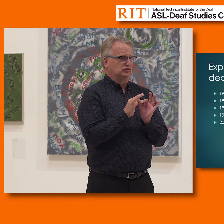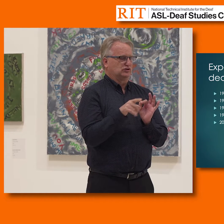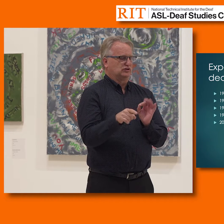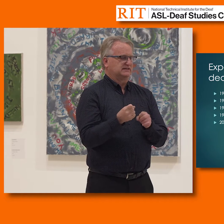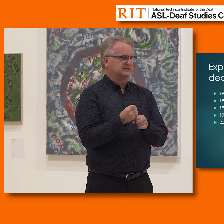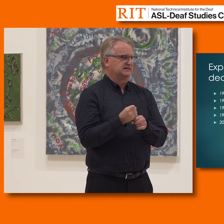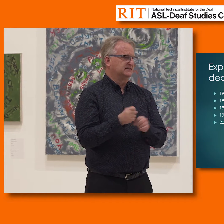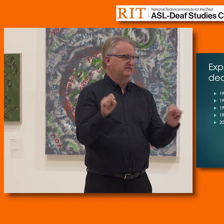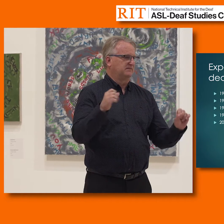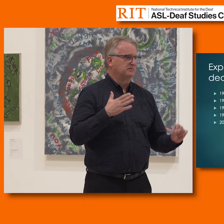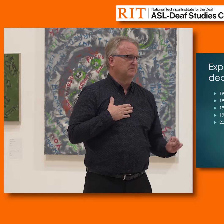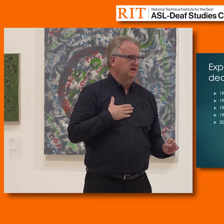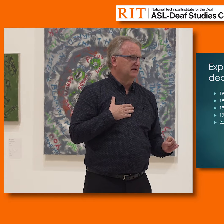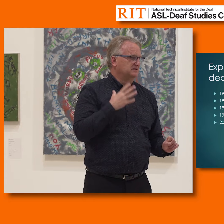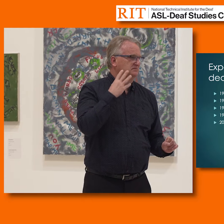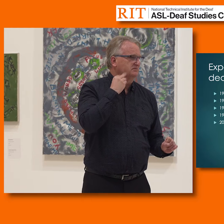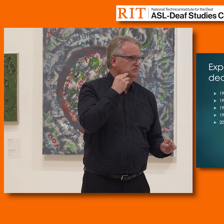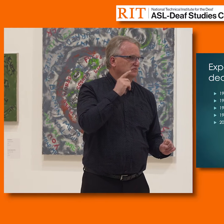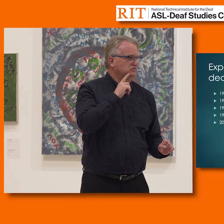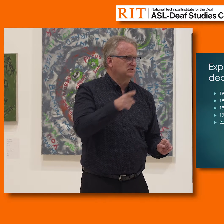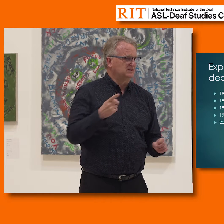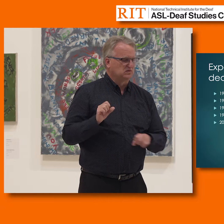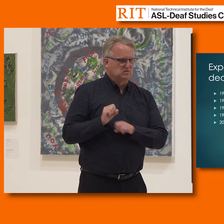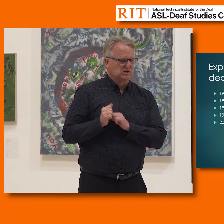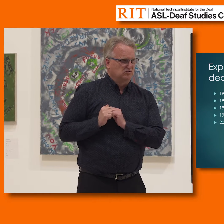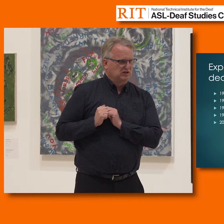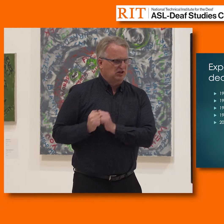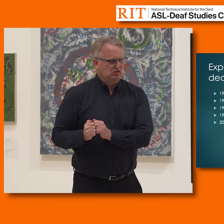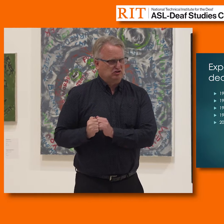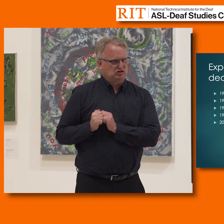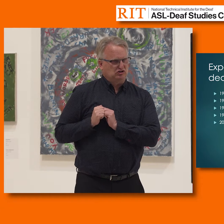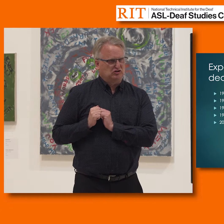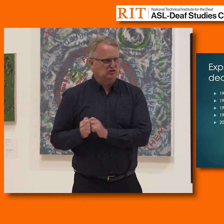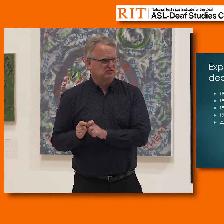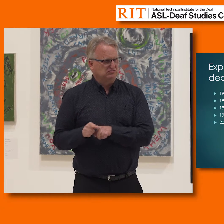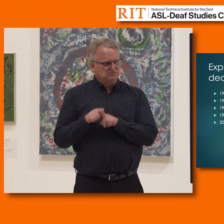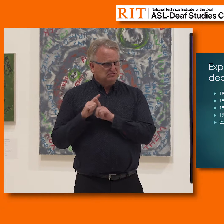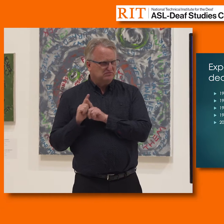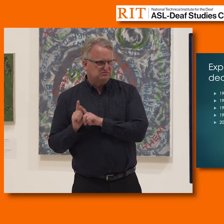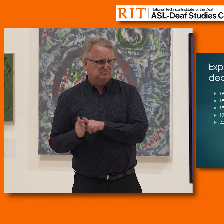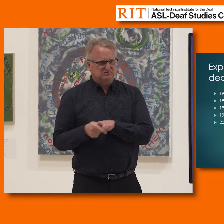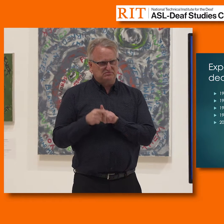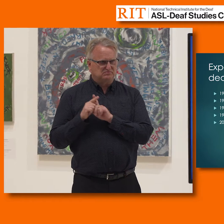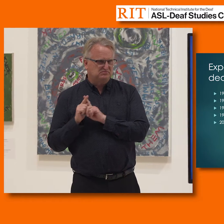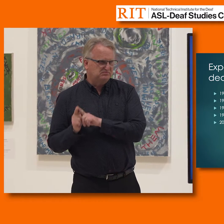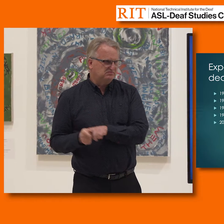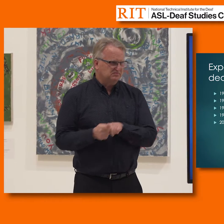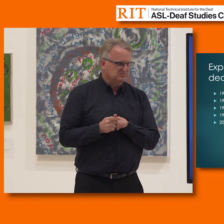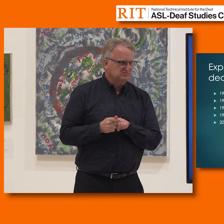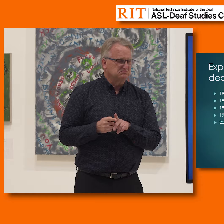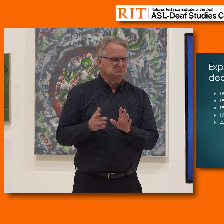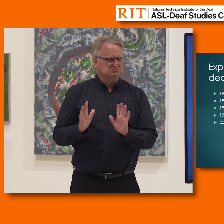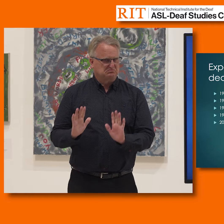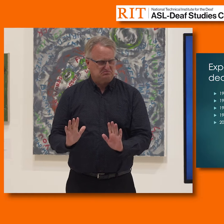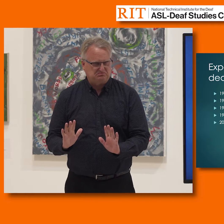But there I had a designated interpreter. And, you know, that was--I was very fortunate to work with this one interpreter day in, day out.